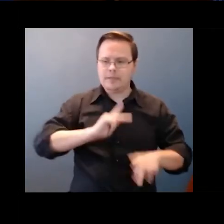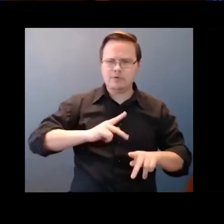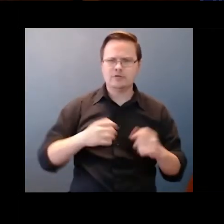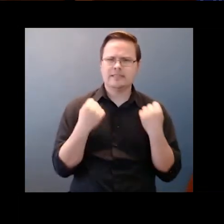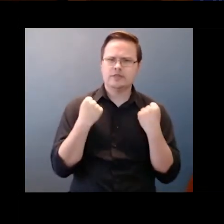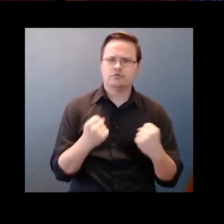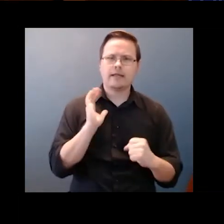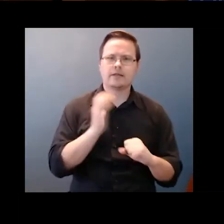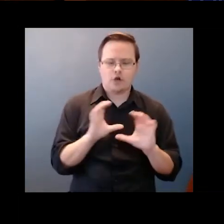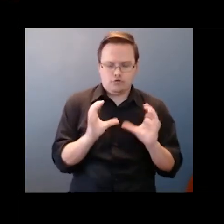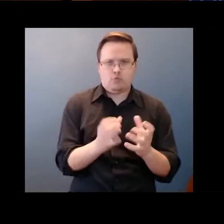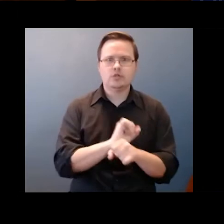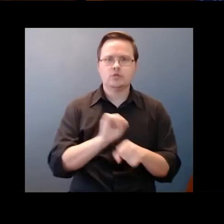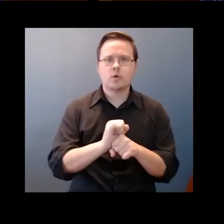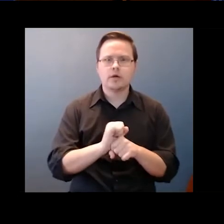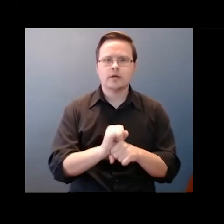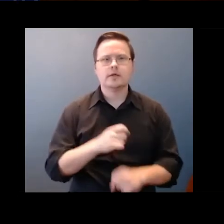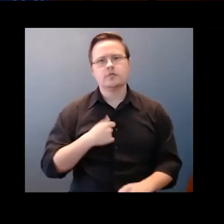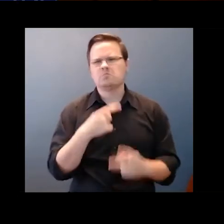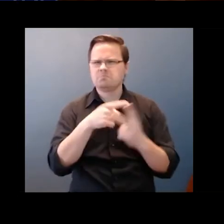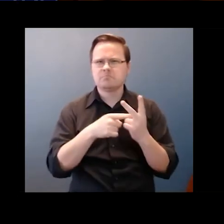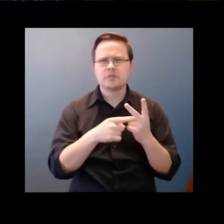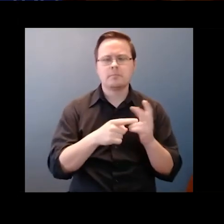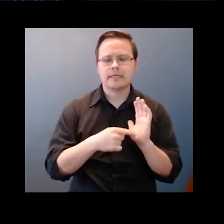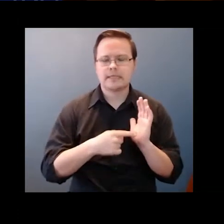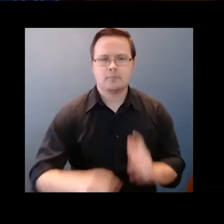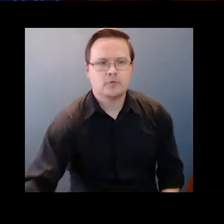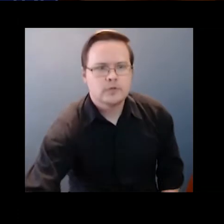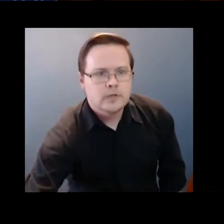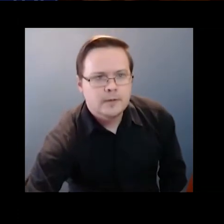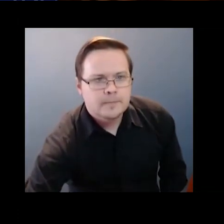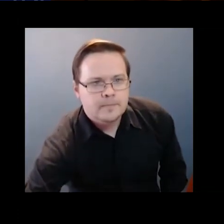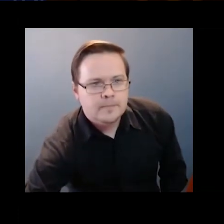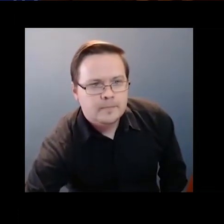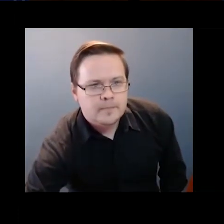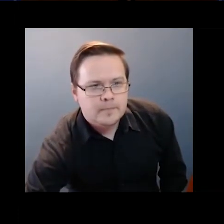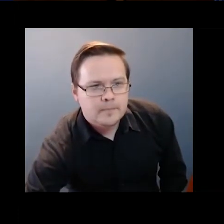And so I'll just give a couple of examples. One example is providing counter expertise.